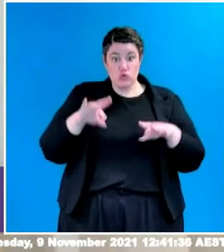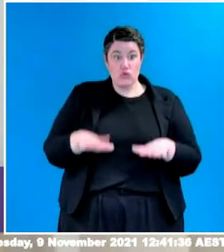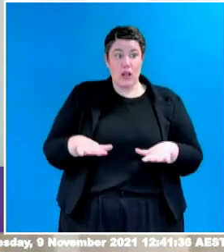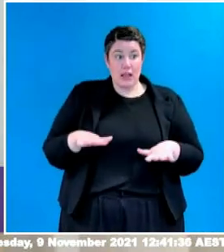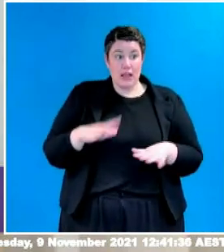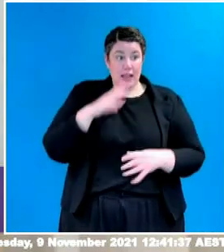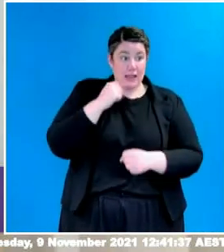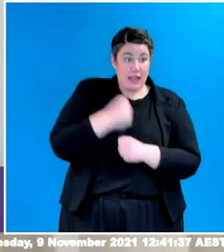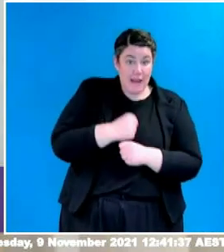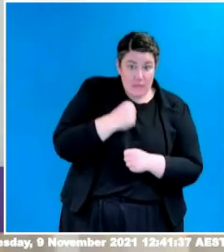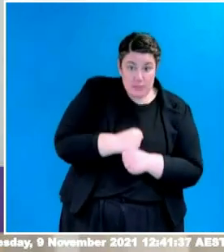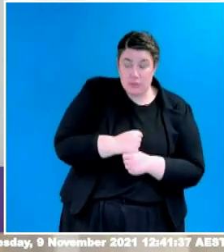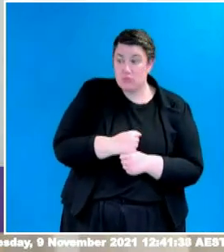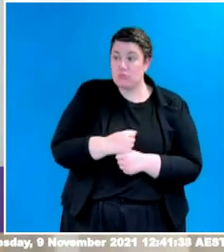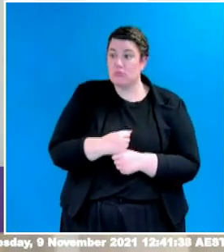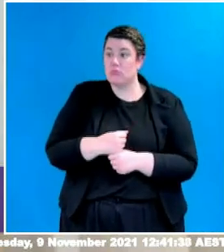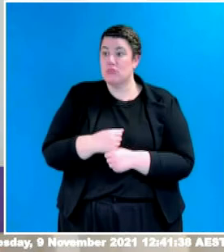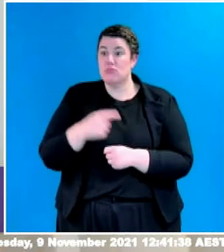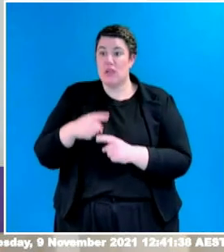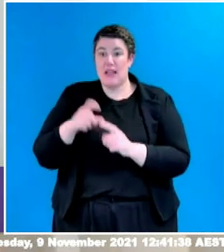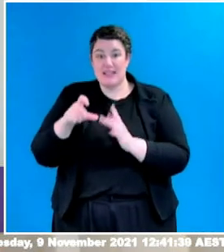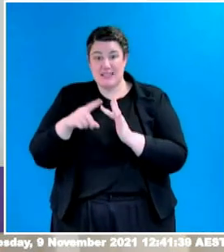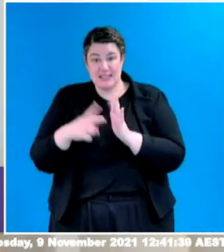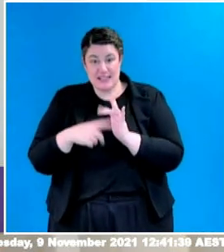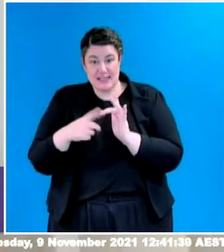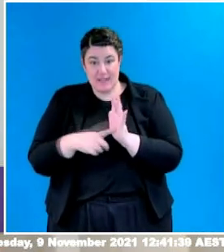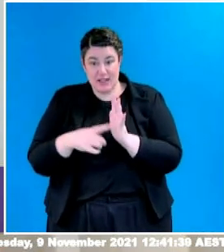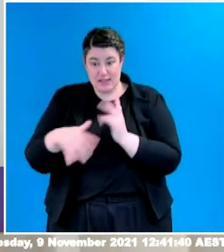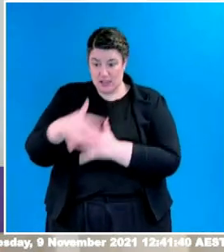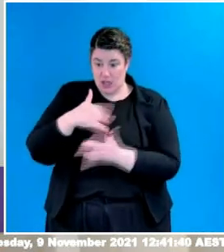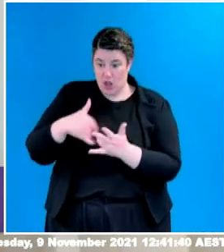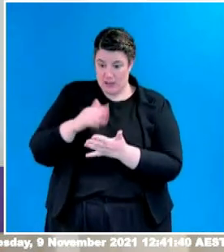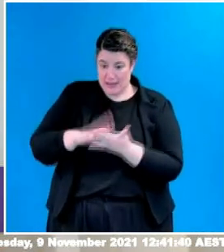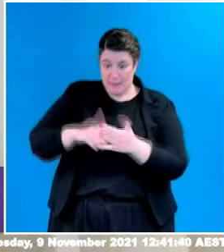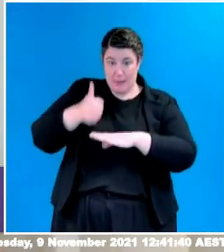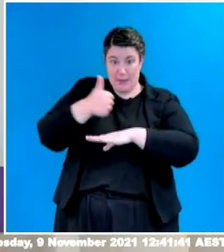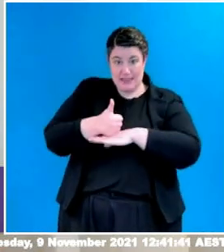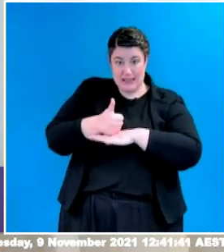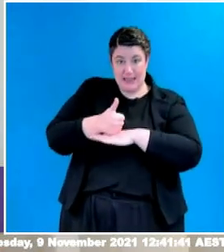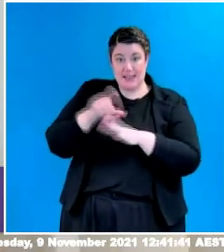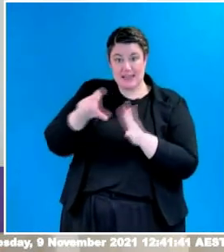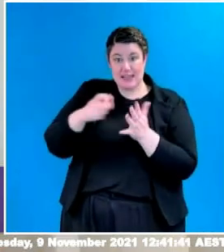Government and Civil Society are implementing the CRPD or not, how they